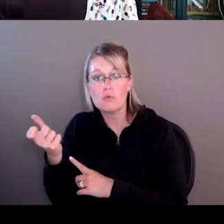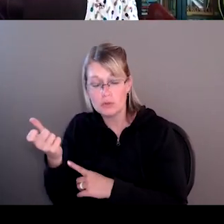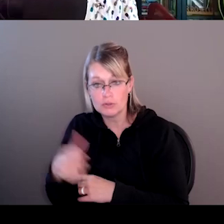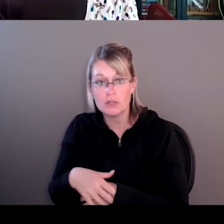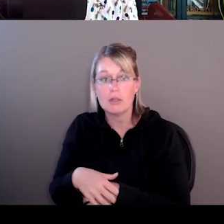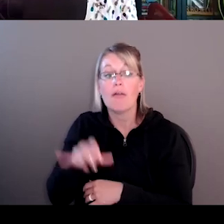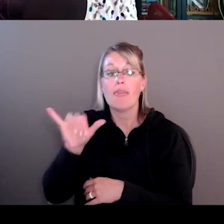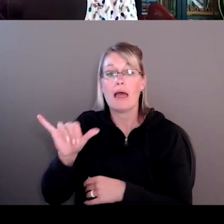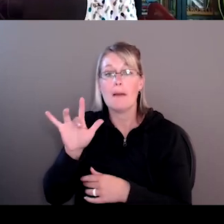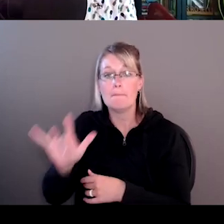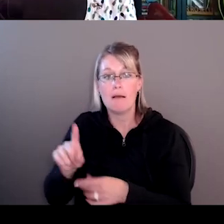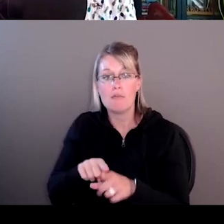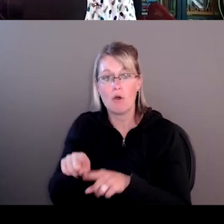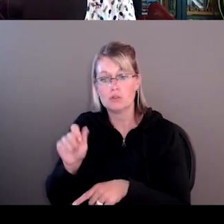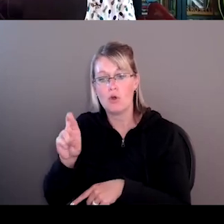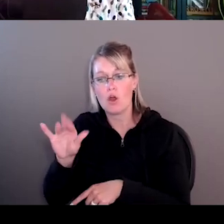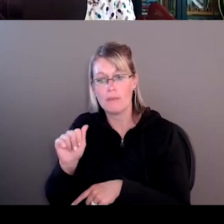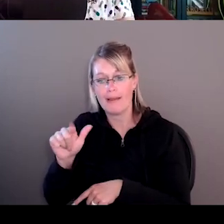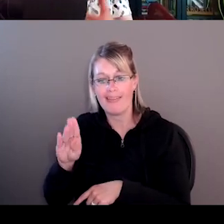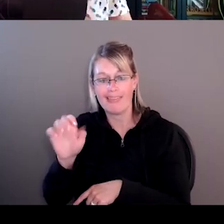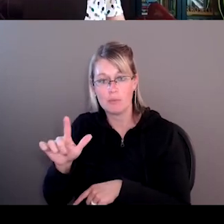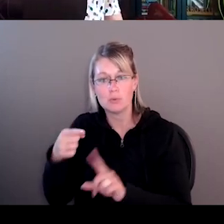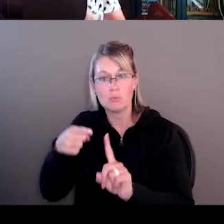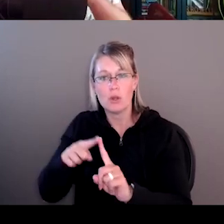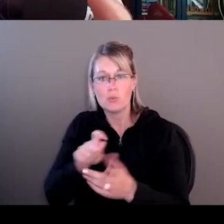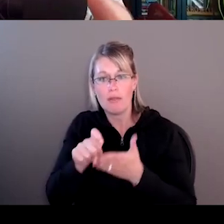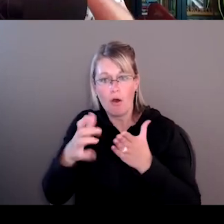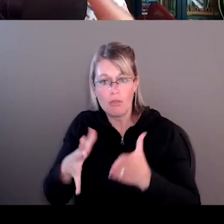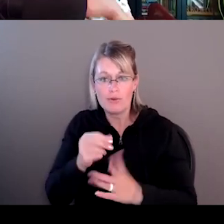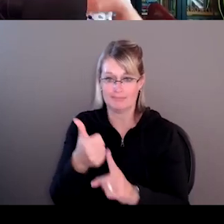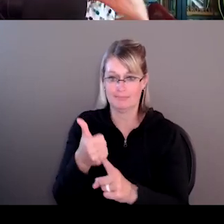also gets a ARIA labeled by pointing to the author and itself, in which case,